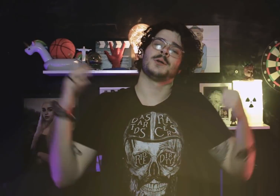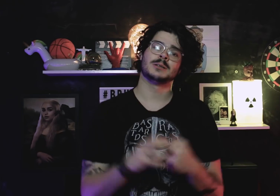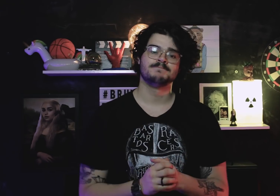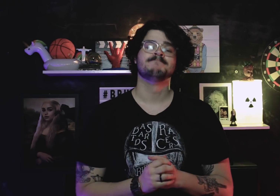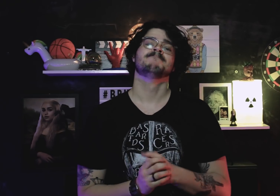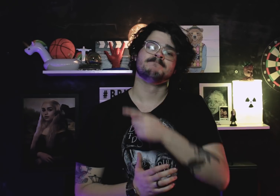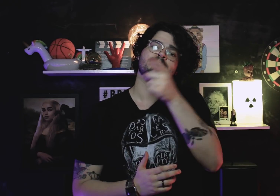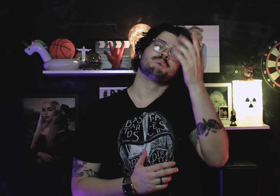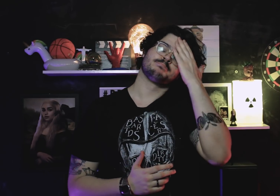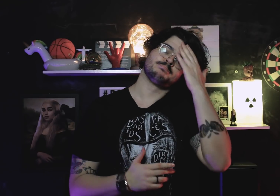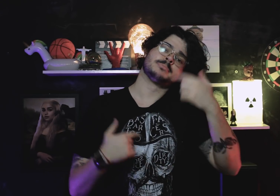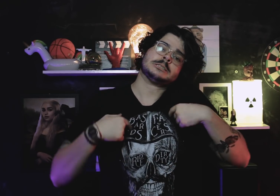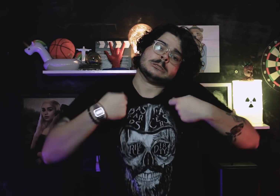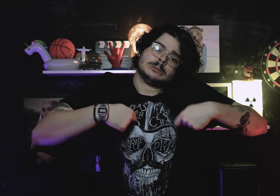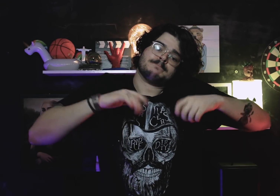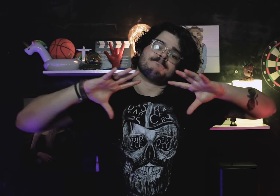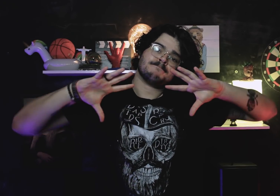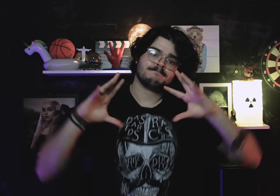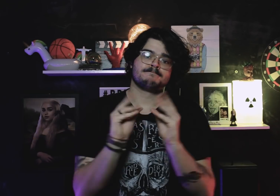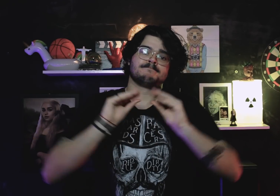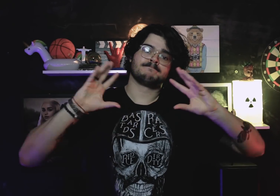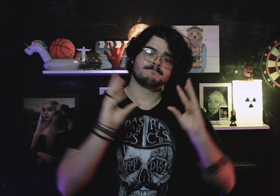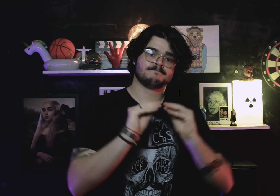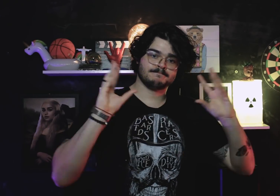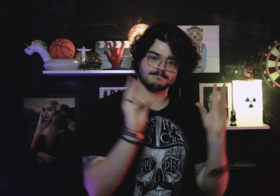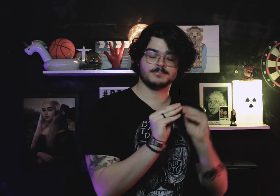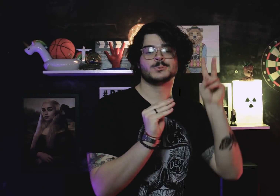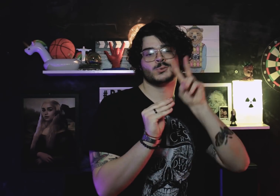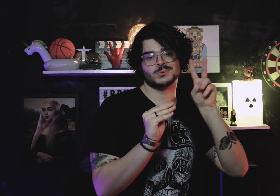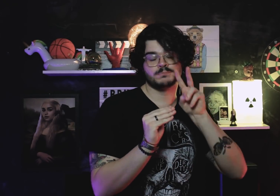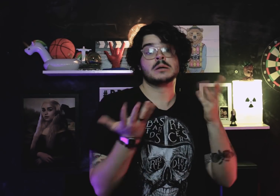Ah! As you know I had to summarize the stories,